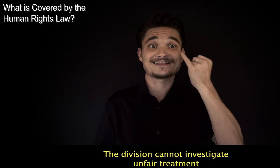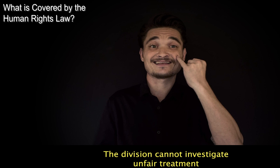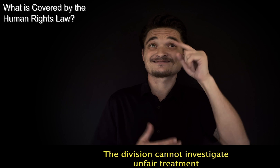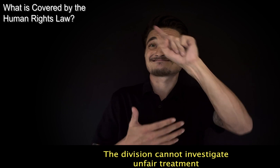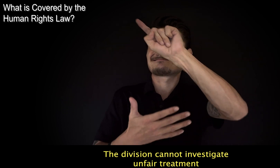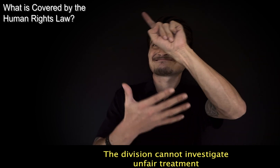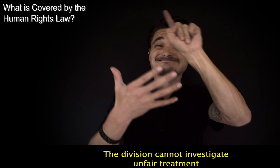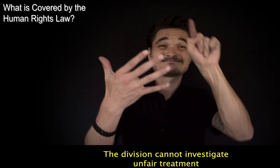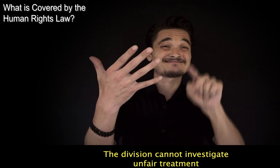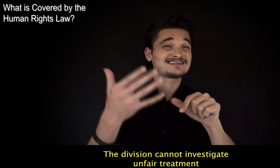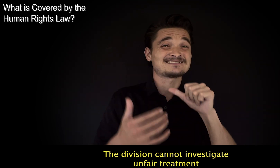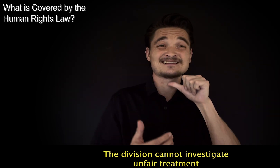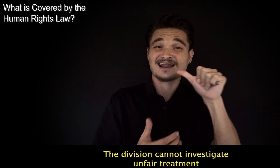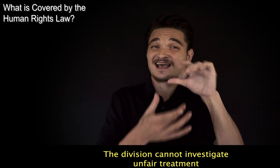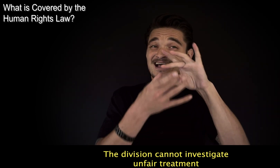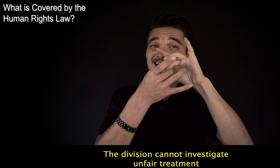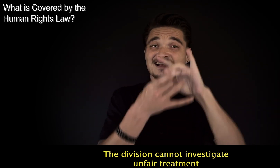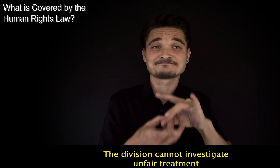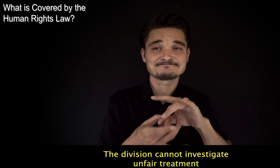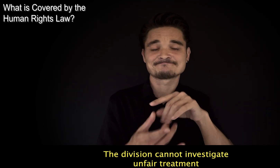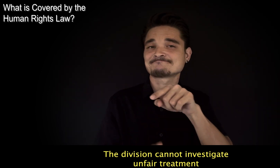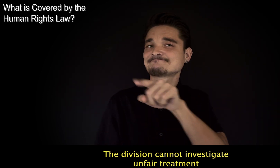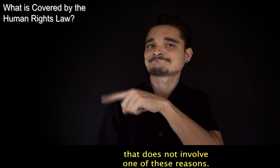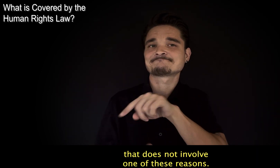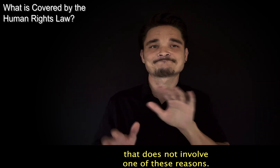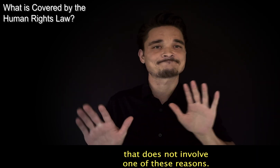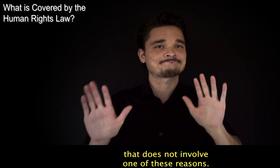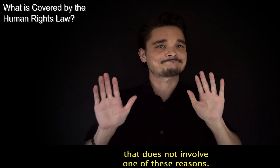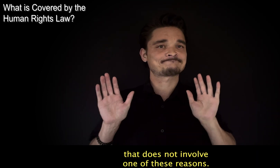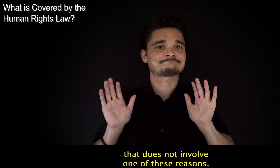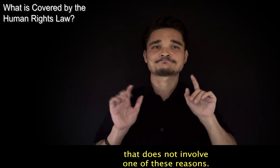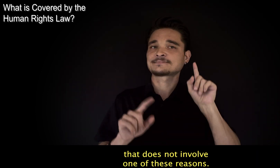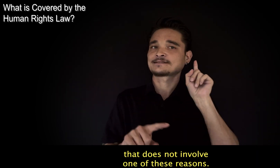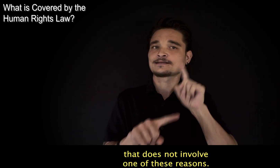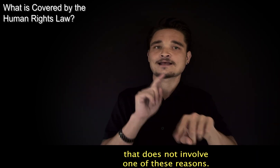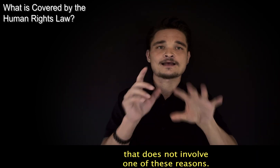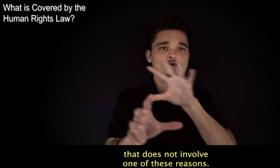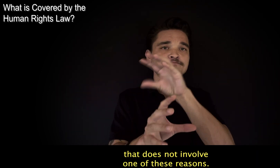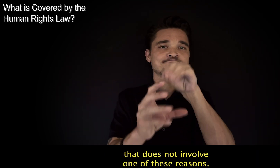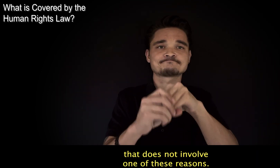The division cannot investigate unfair treatment that does not involve one of these reasons.